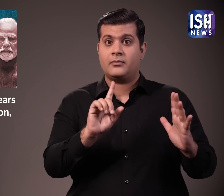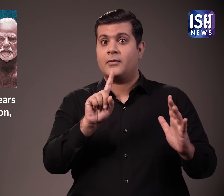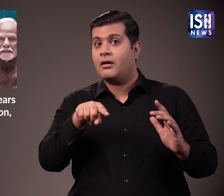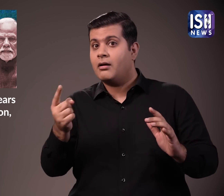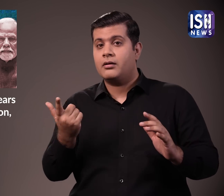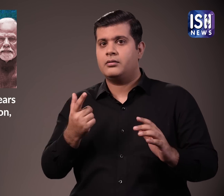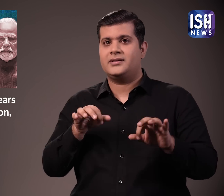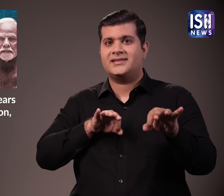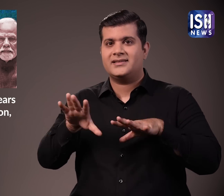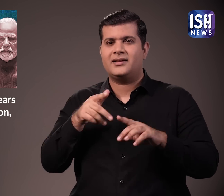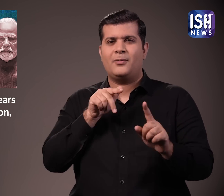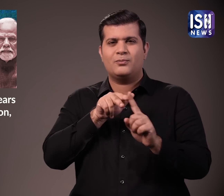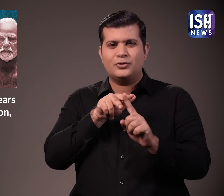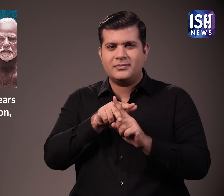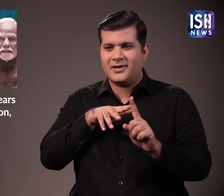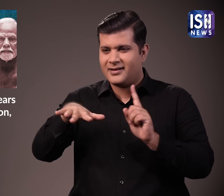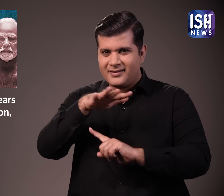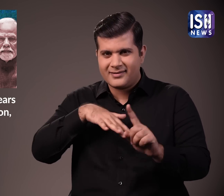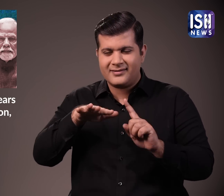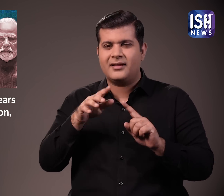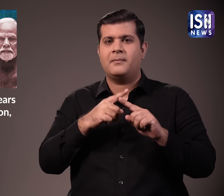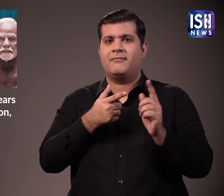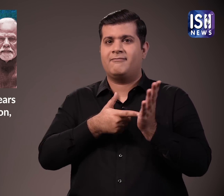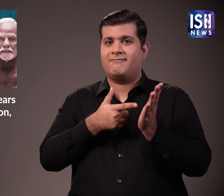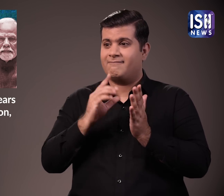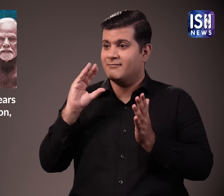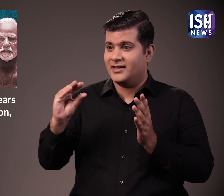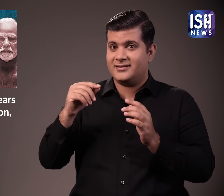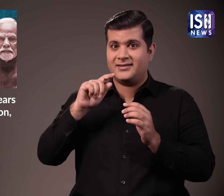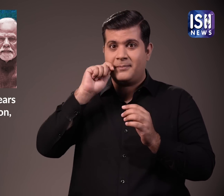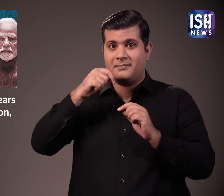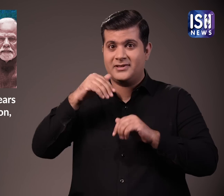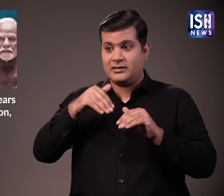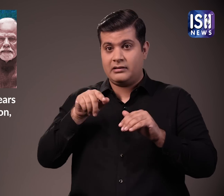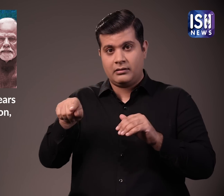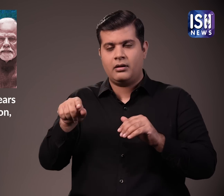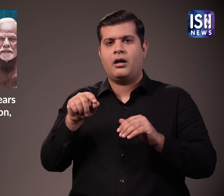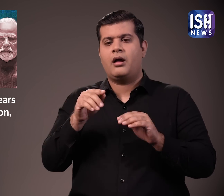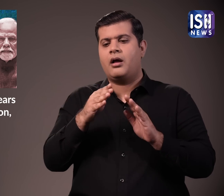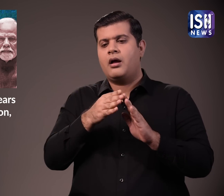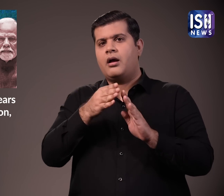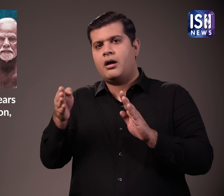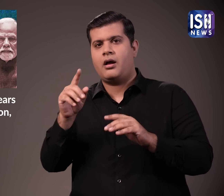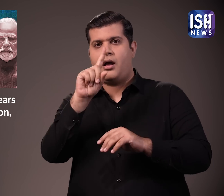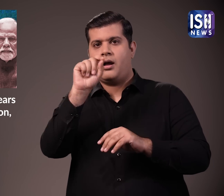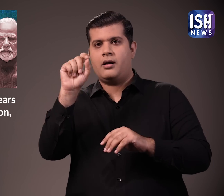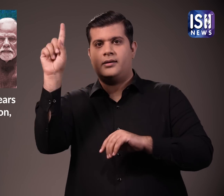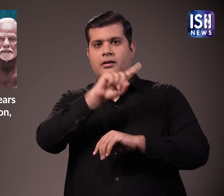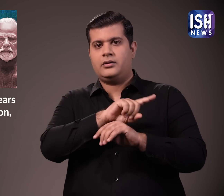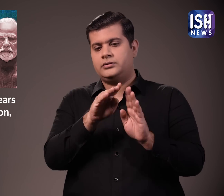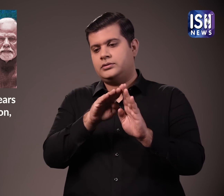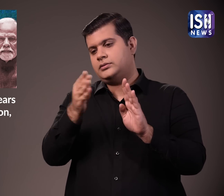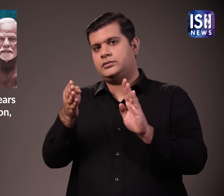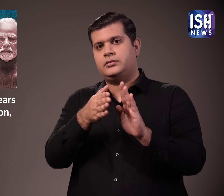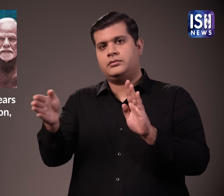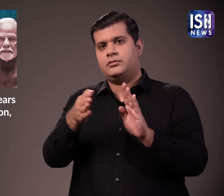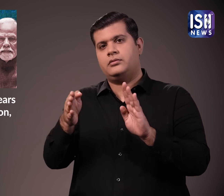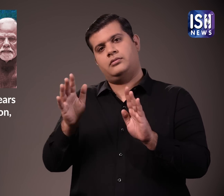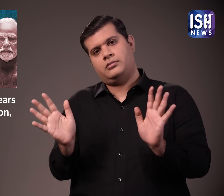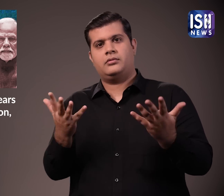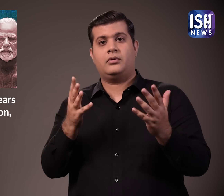After that, local body & rural elections will be held within 100 days.